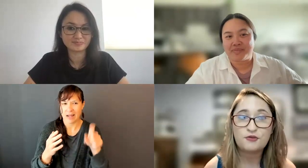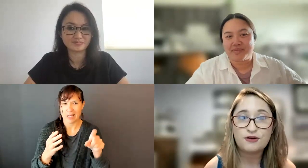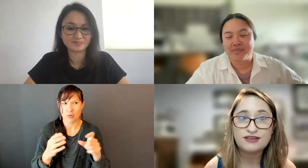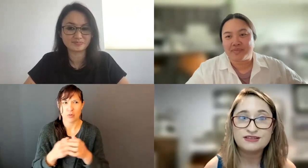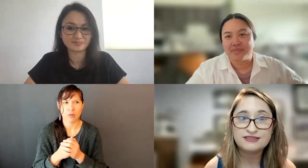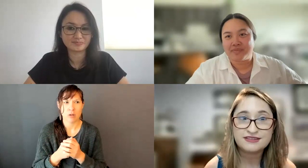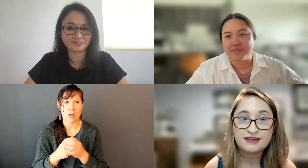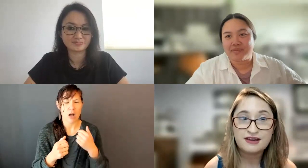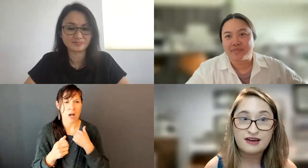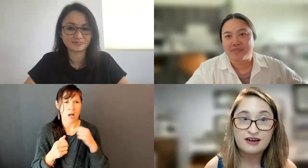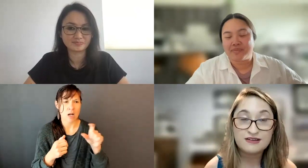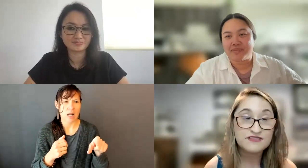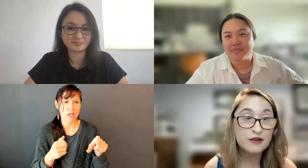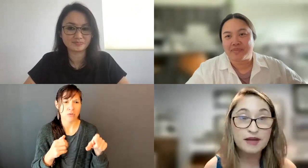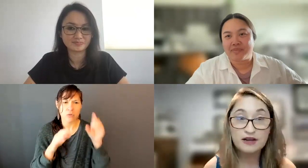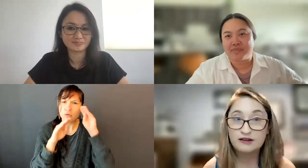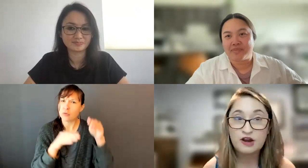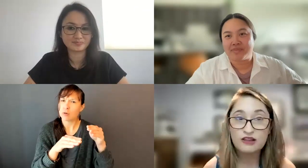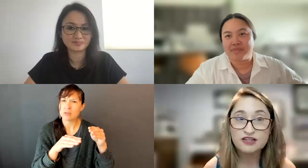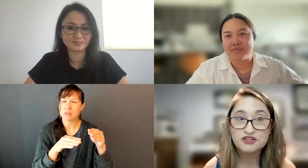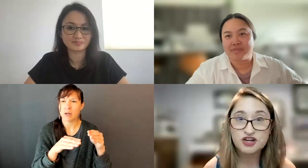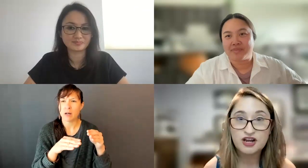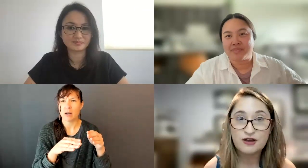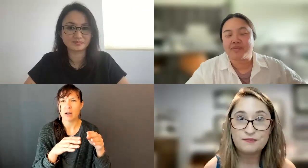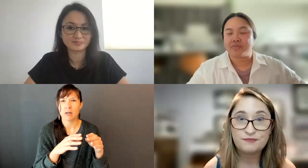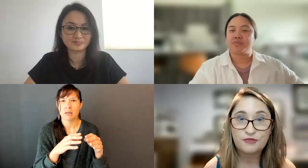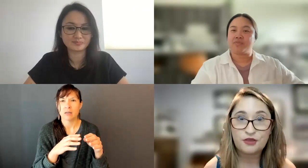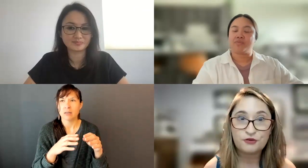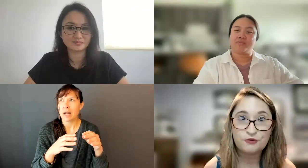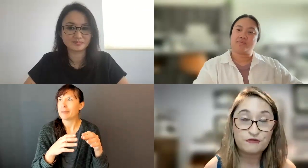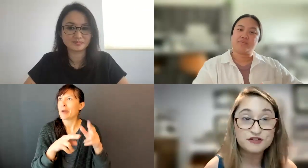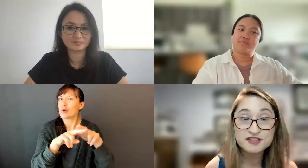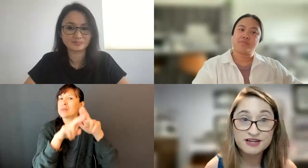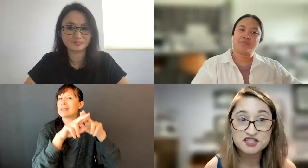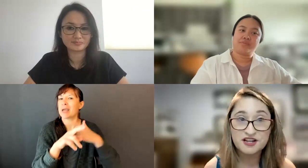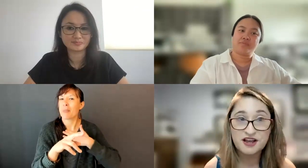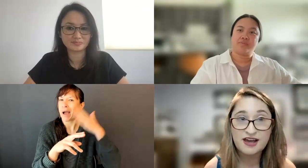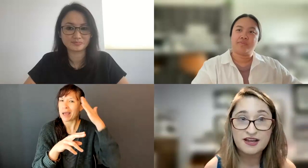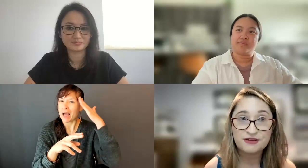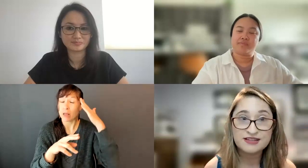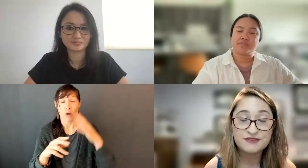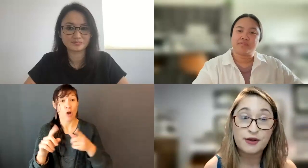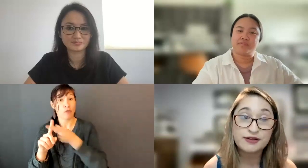was developing knowledge. Through the first iteration, I'd realized very quickly